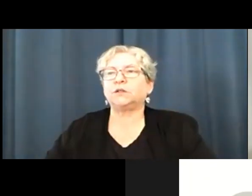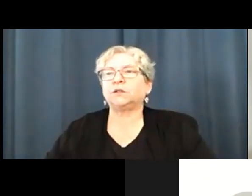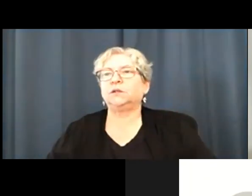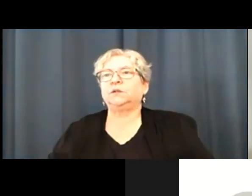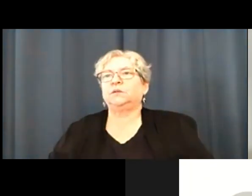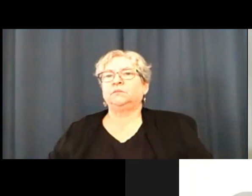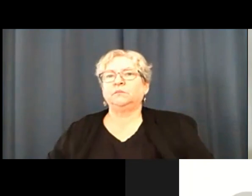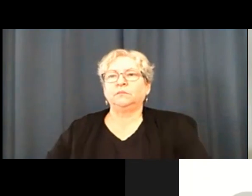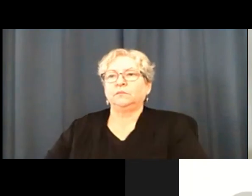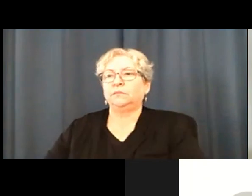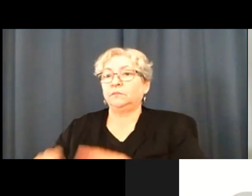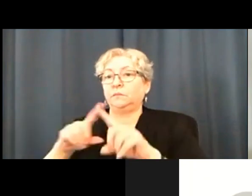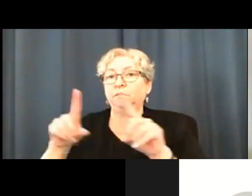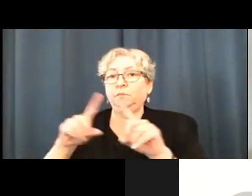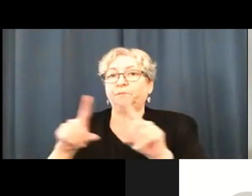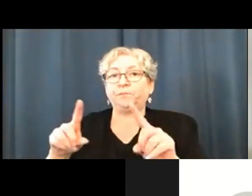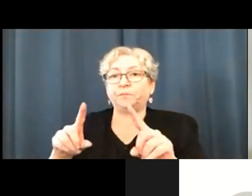But as Matthew just mentioned,